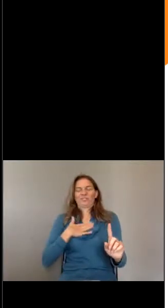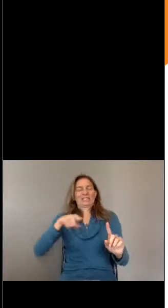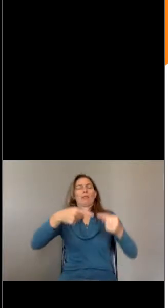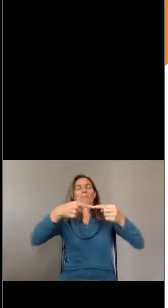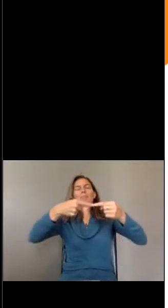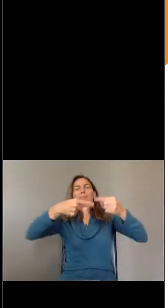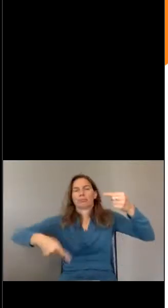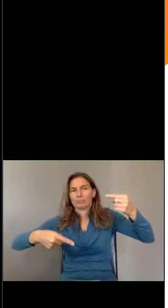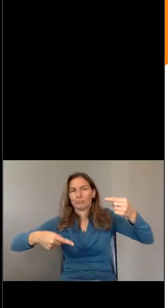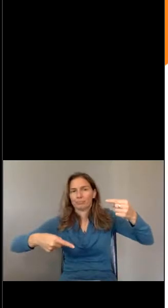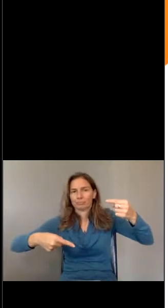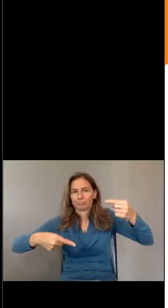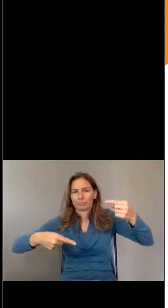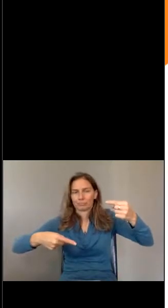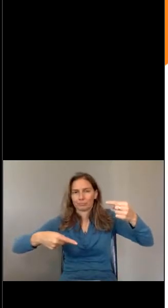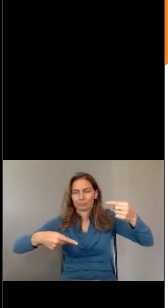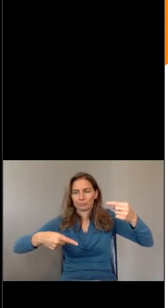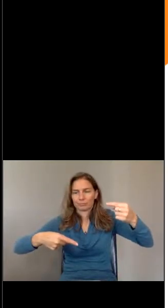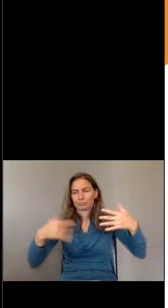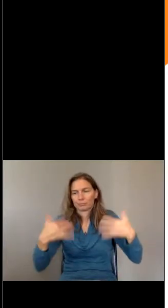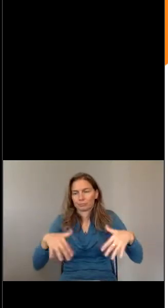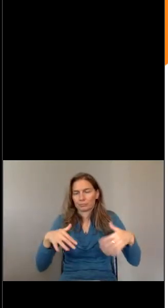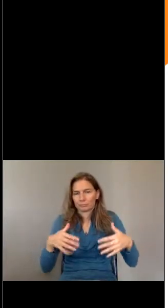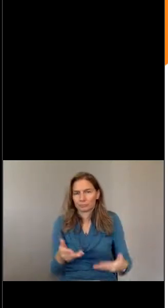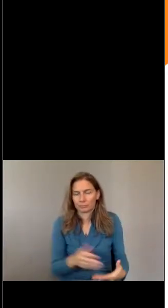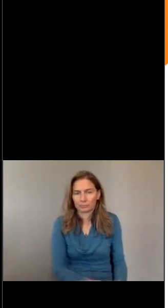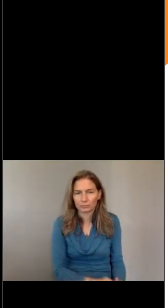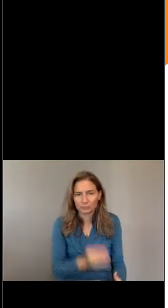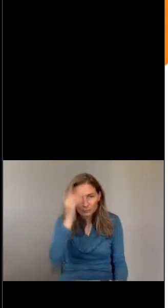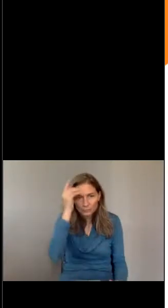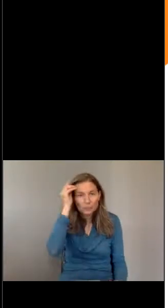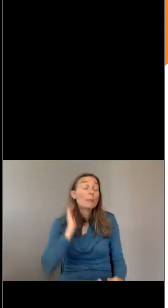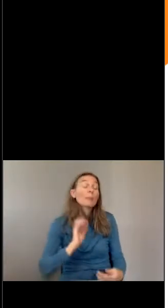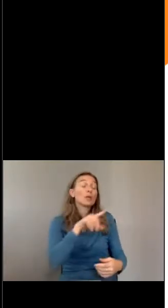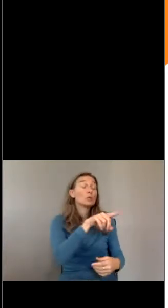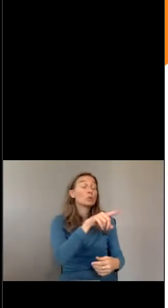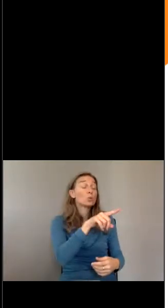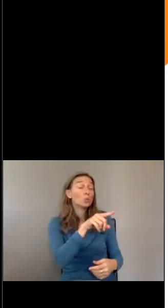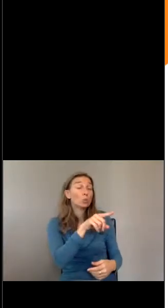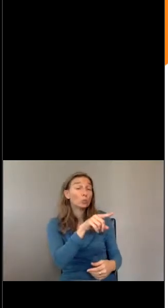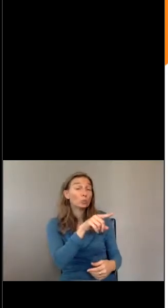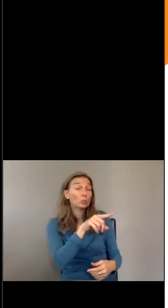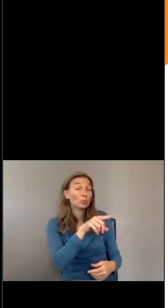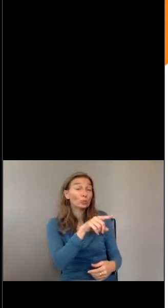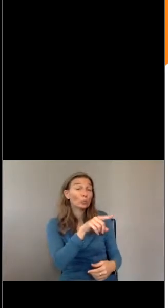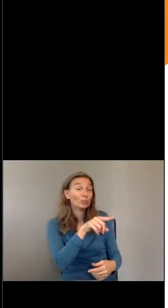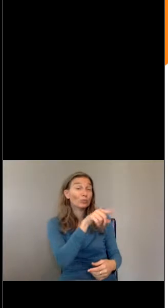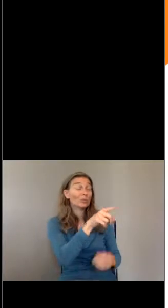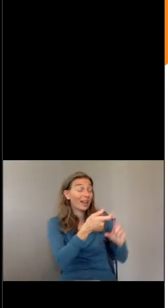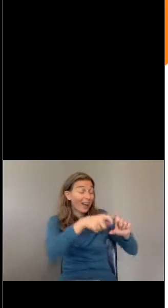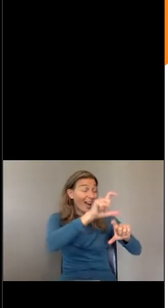when we try to understand the social protection schemes in the light of extra costs. For example,